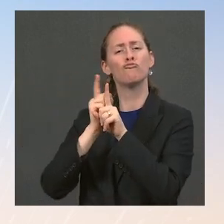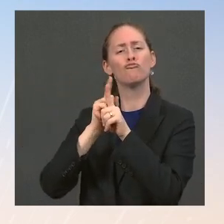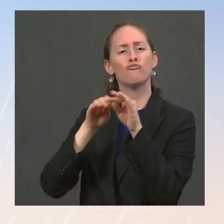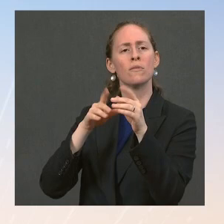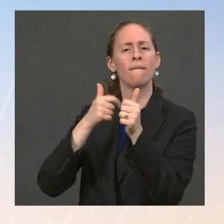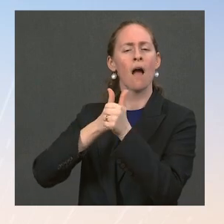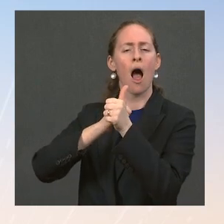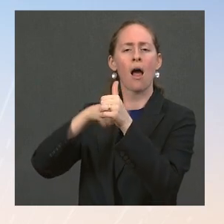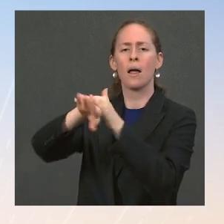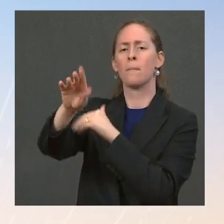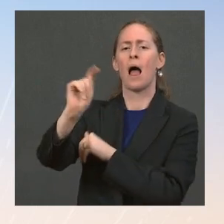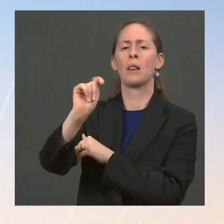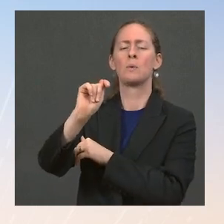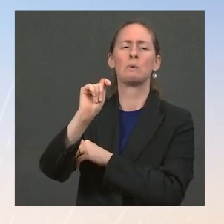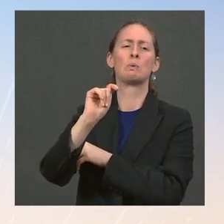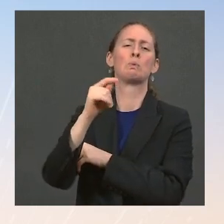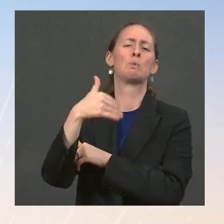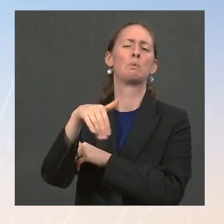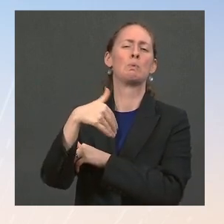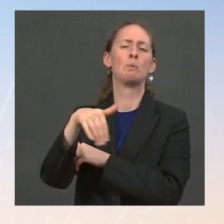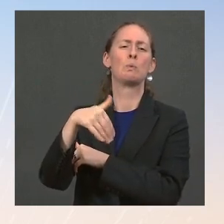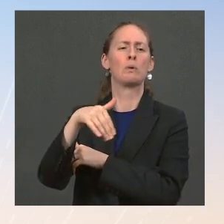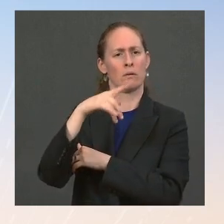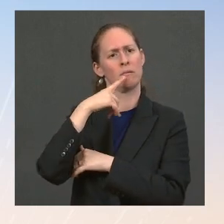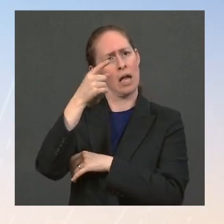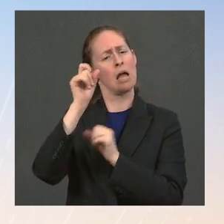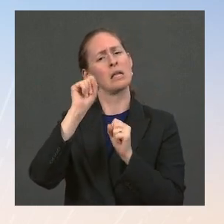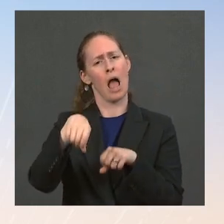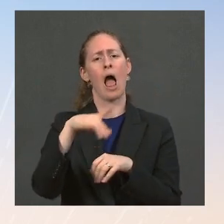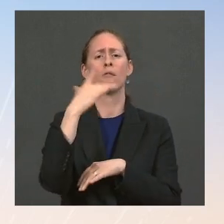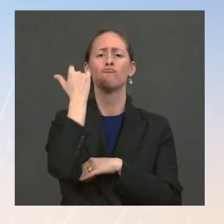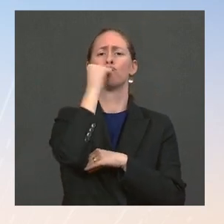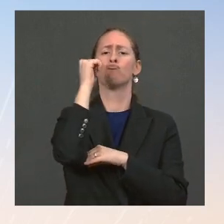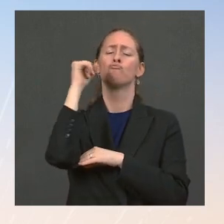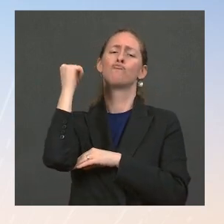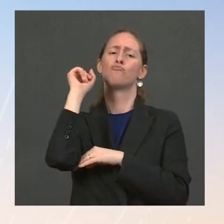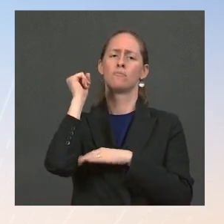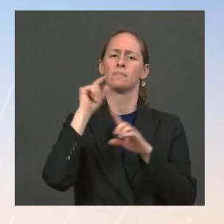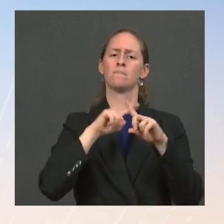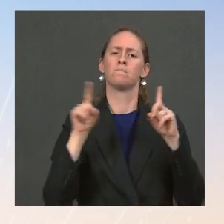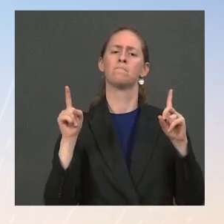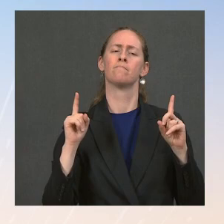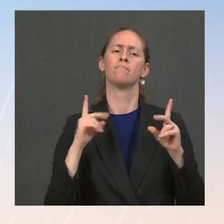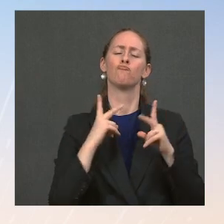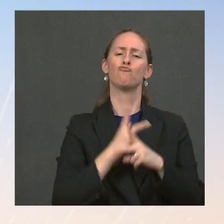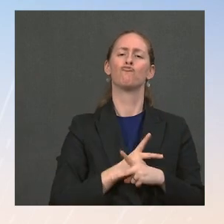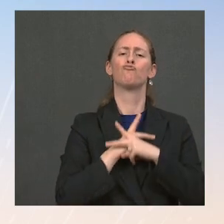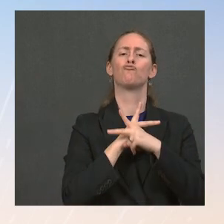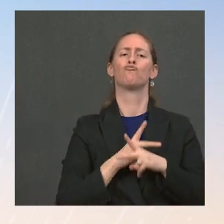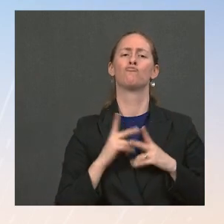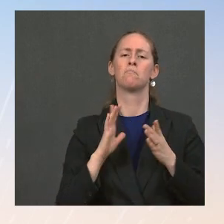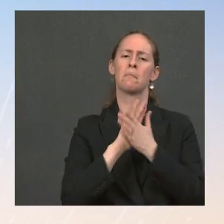We can peacefully protest without it crossing that line. So that continues to be his point of view.